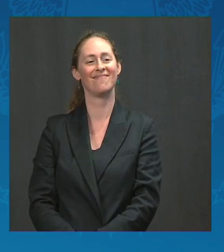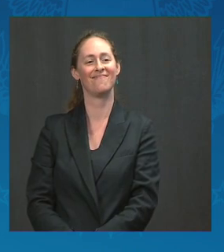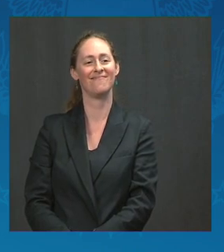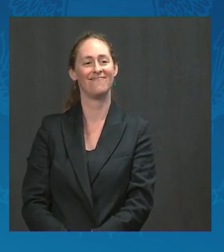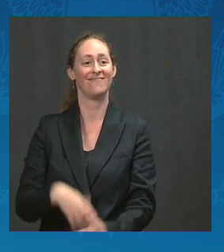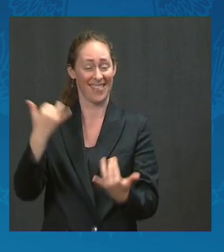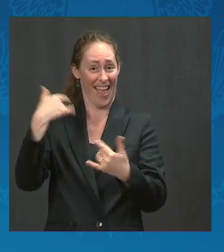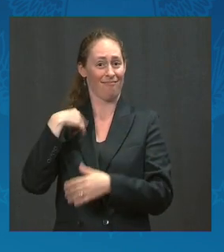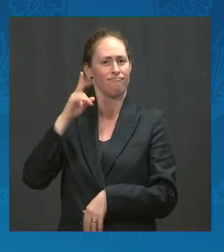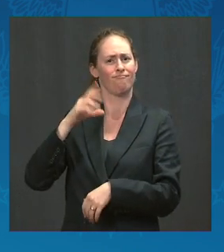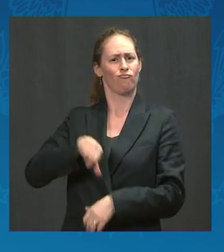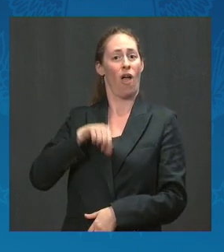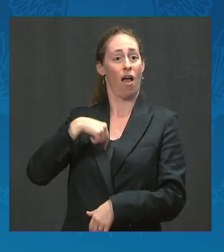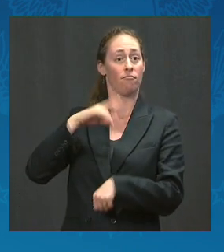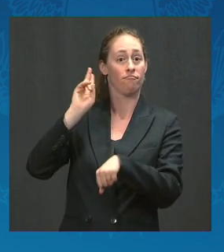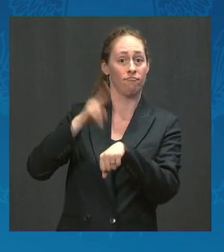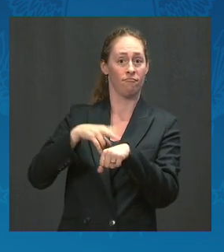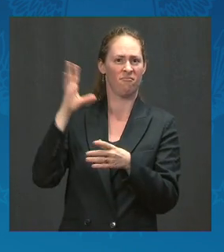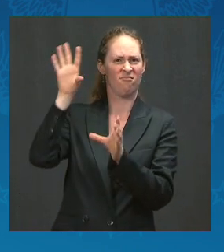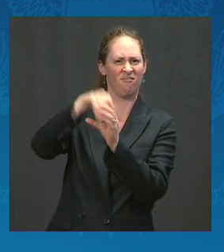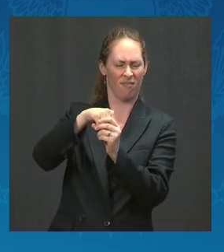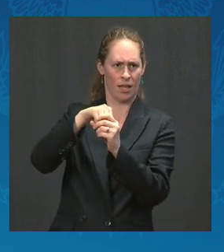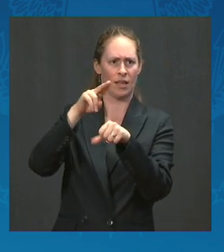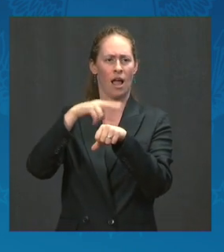and I want to wish everyone congratulations